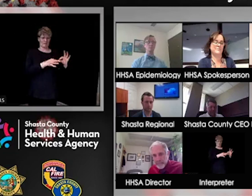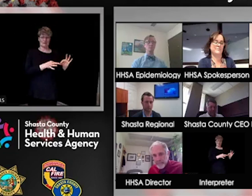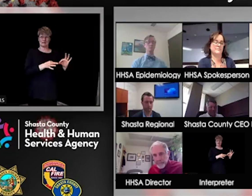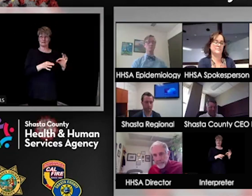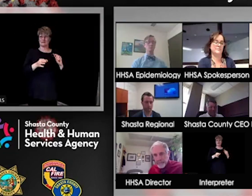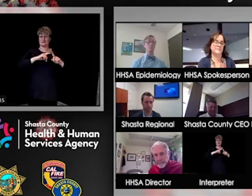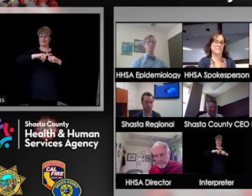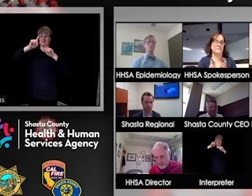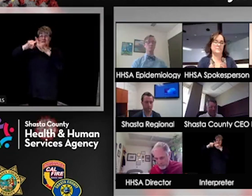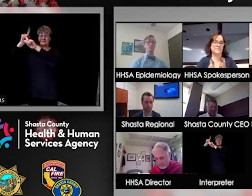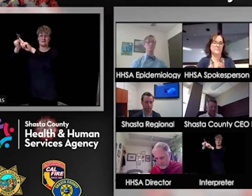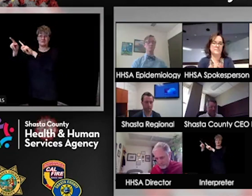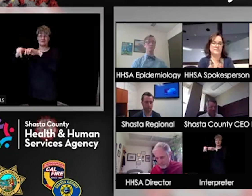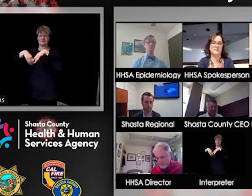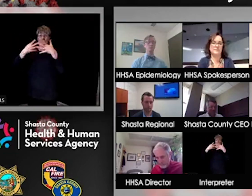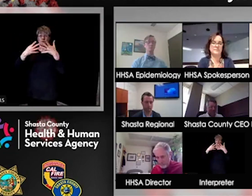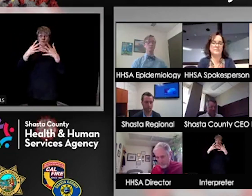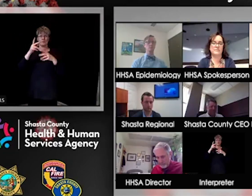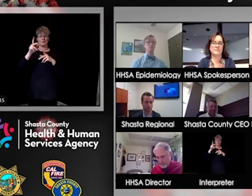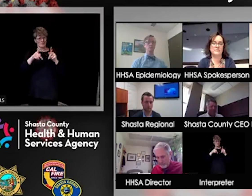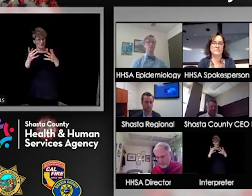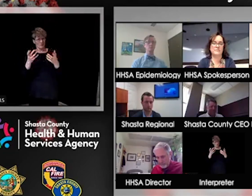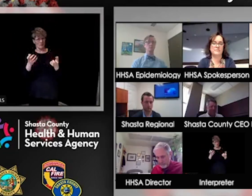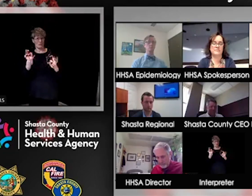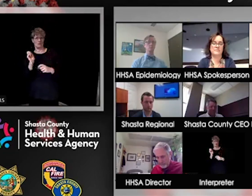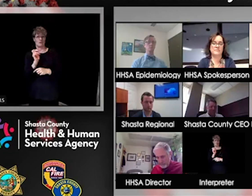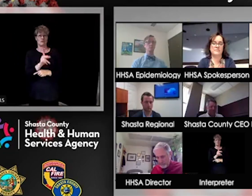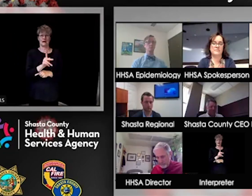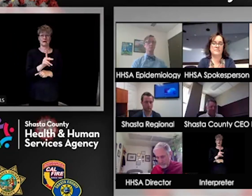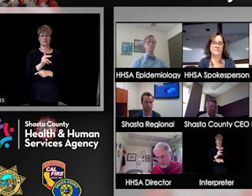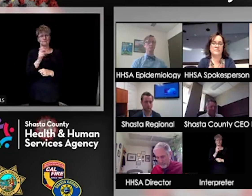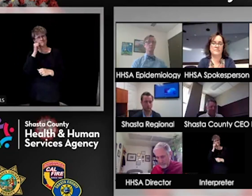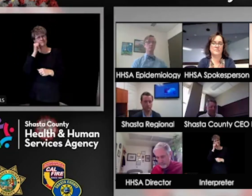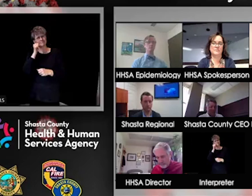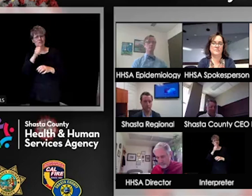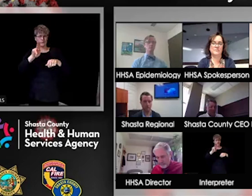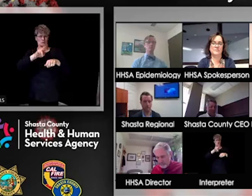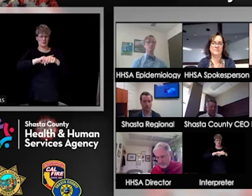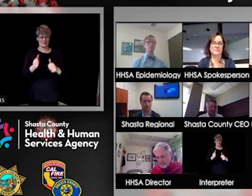so does that mean that we should hunker down longer? I mean the president is talking about